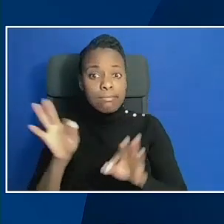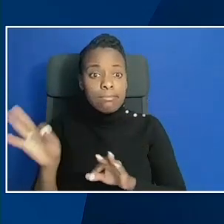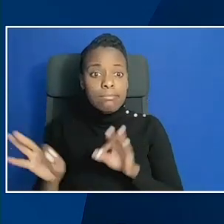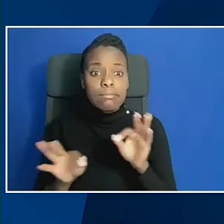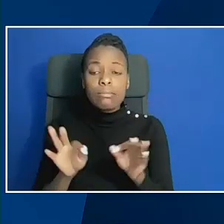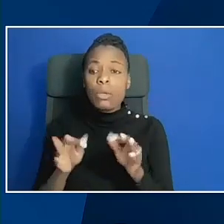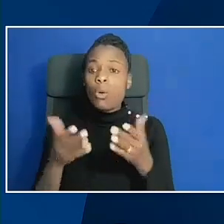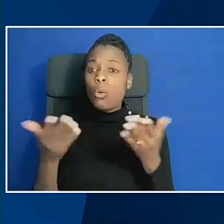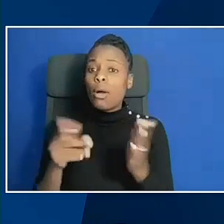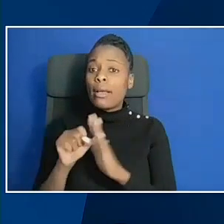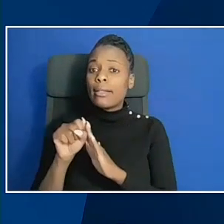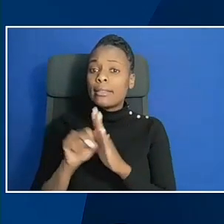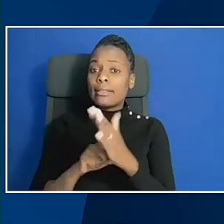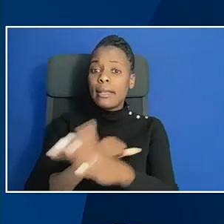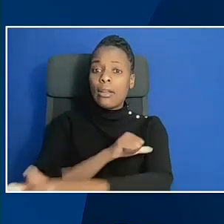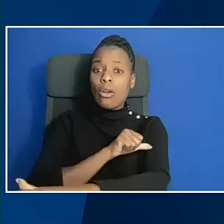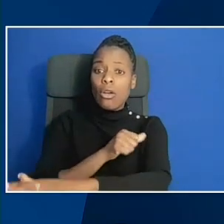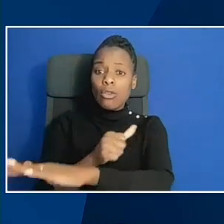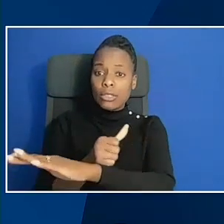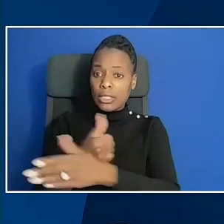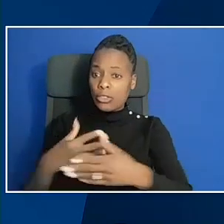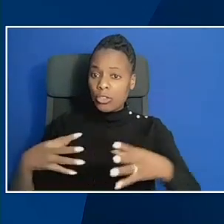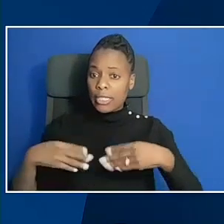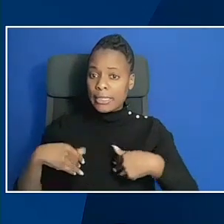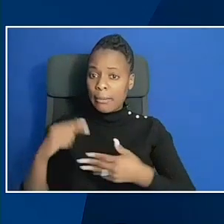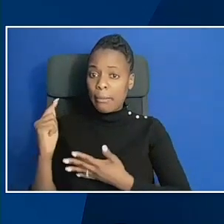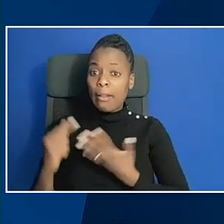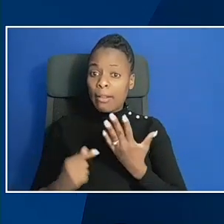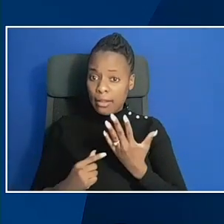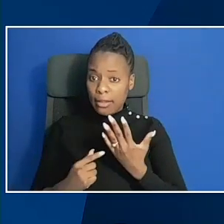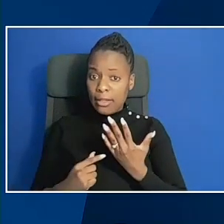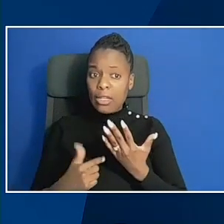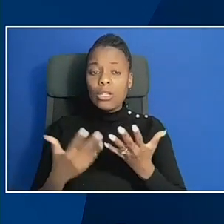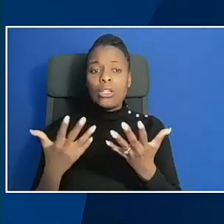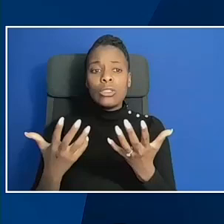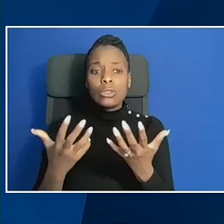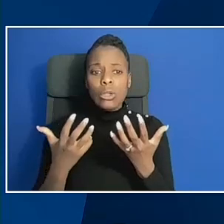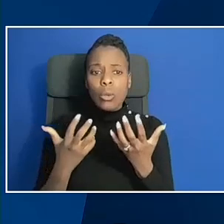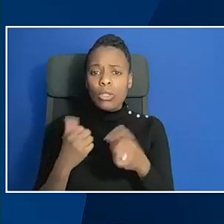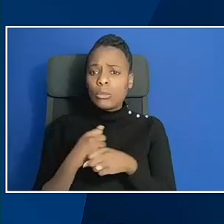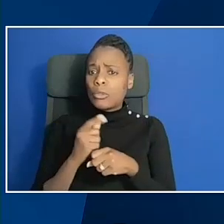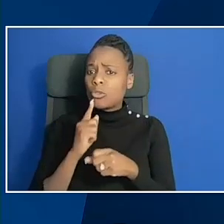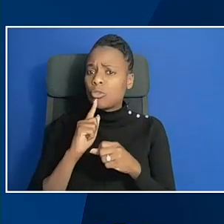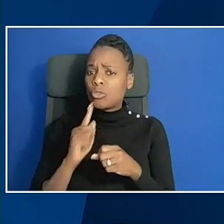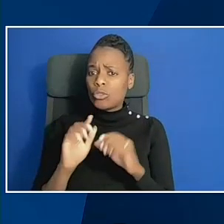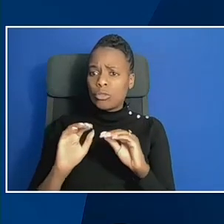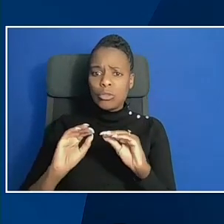authorization are acceptable to it. So I just want to make sure that there is no confusion as to whether the Federal